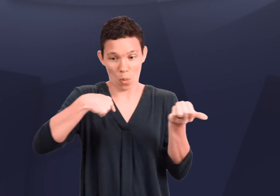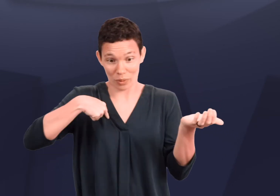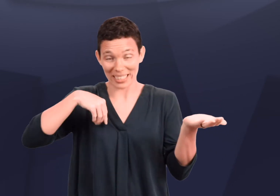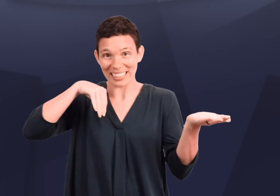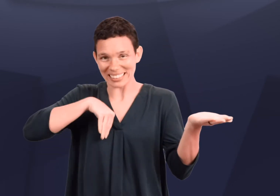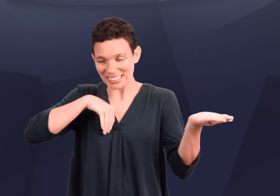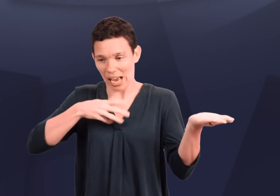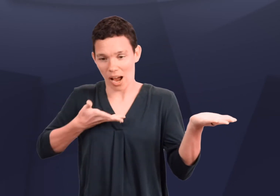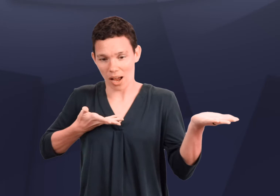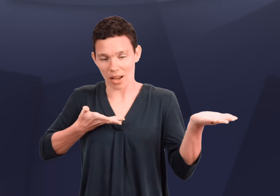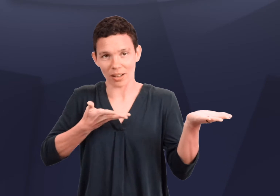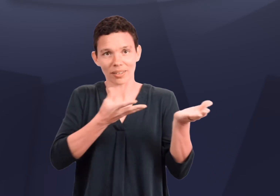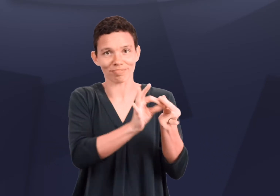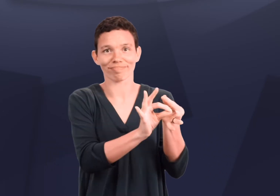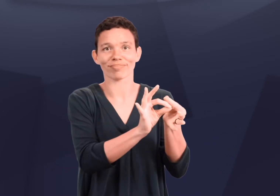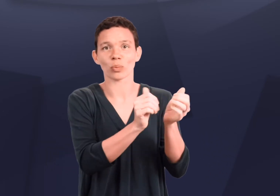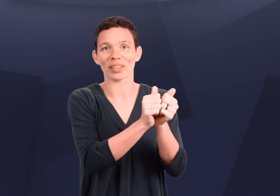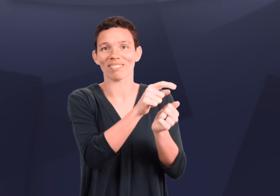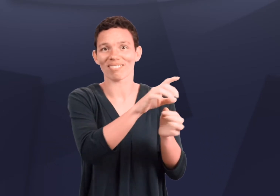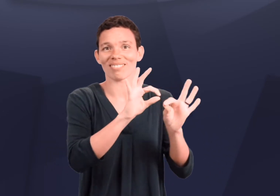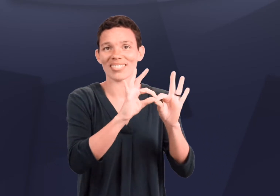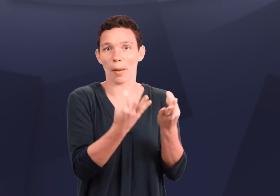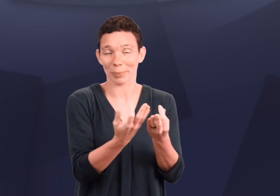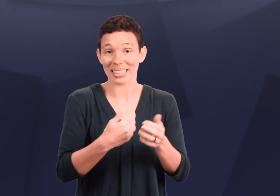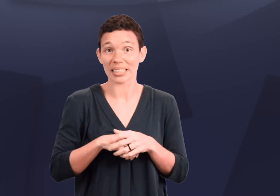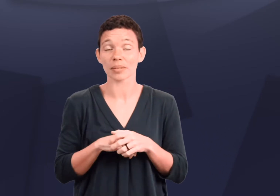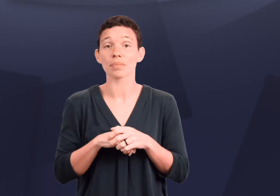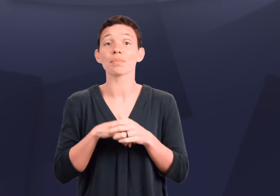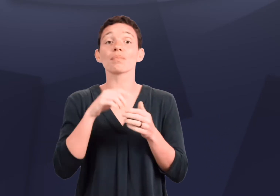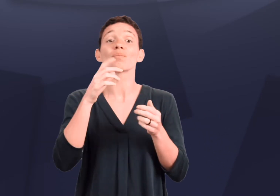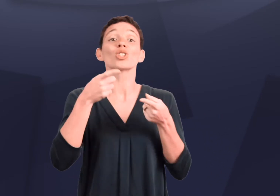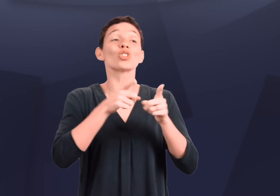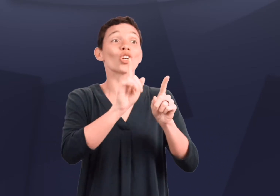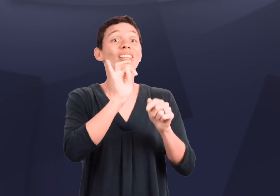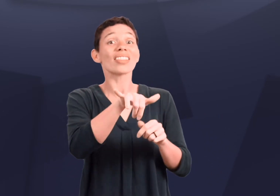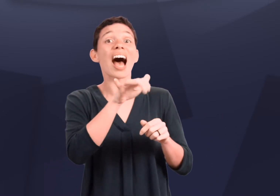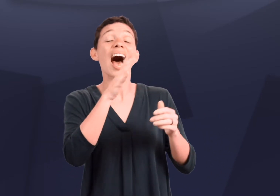To truly understand the root of the family's experience, we have to under ourselves first.